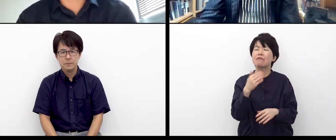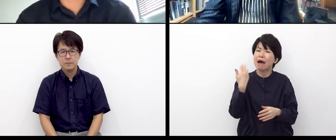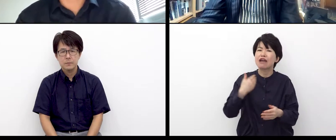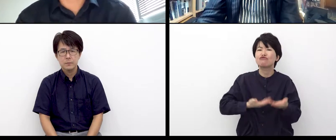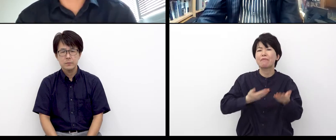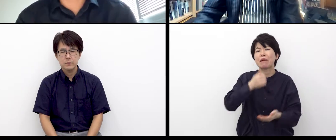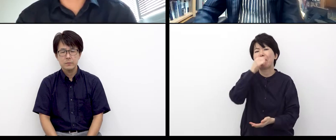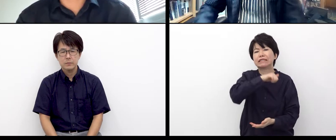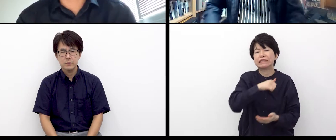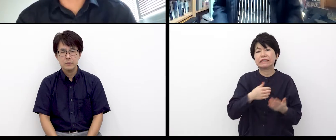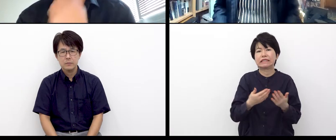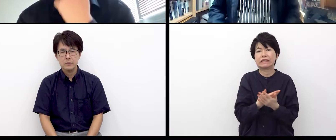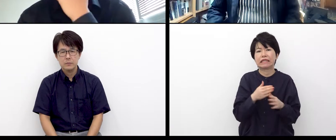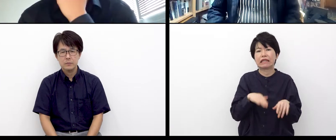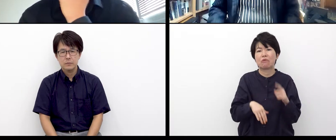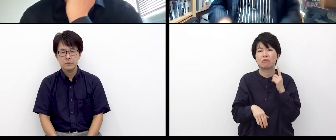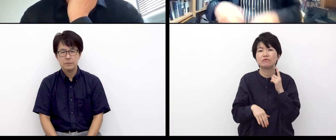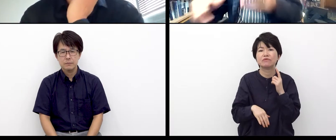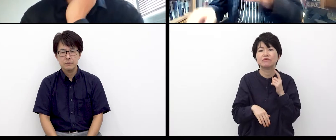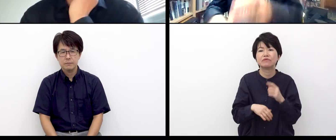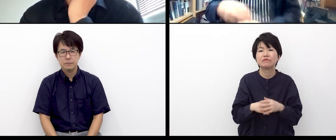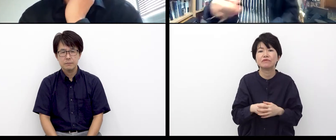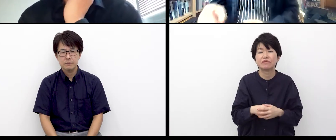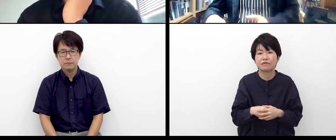In the old days, if a “hikikomori” person commit a crime,